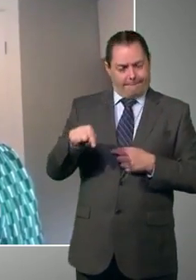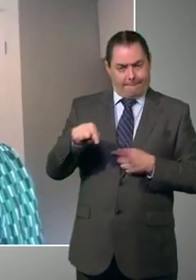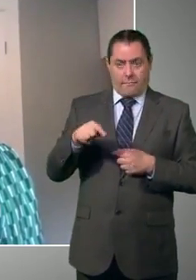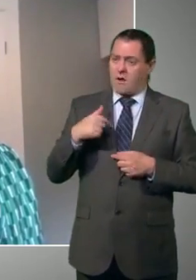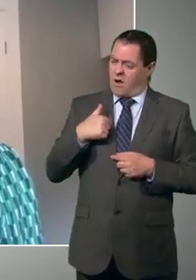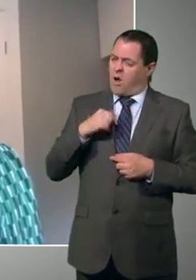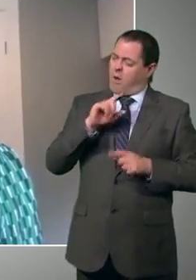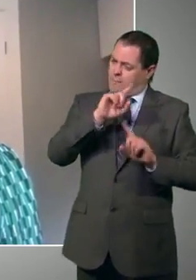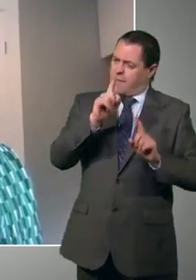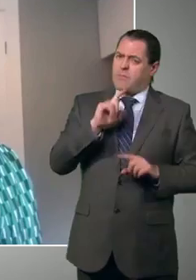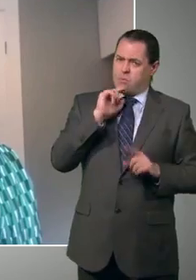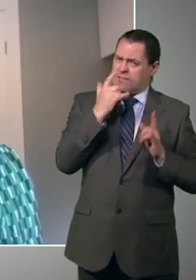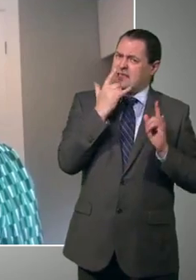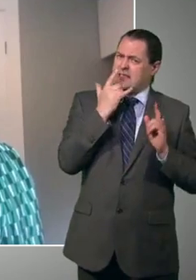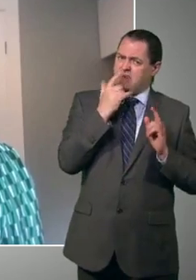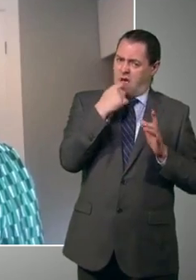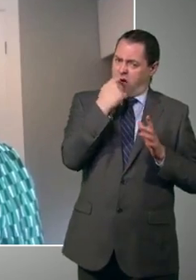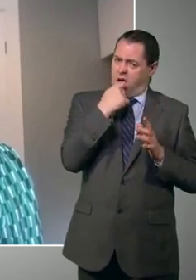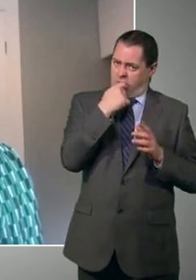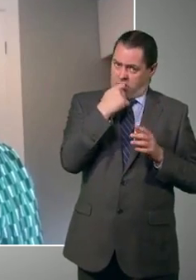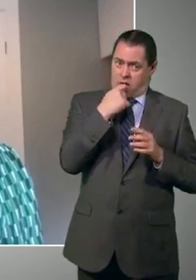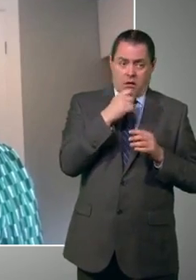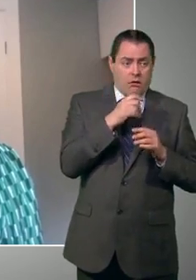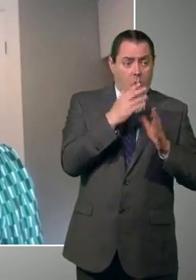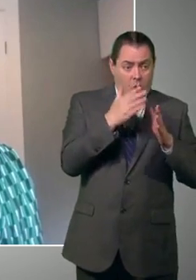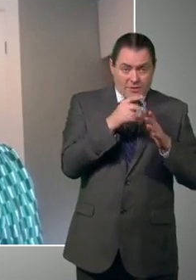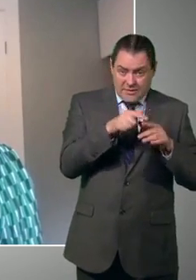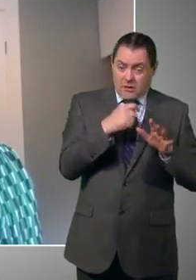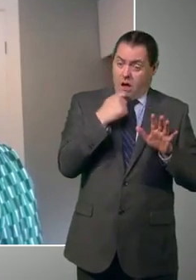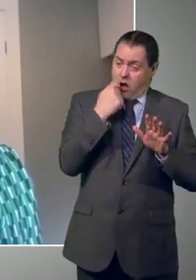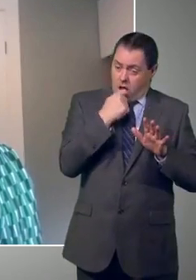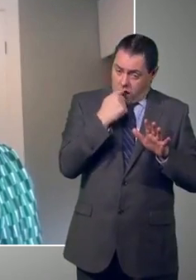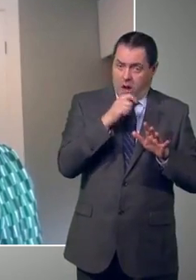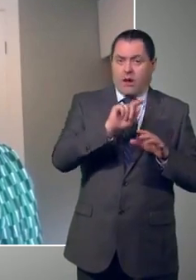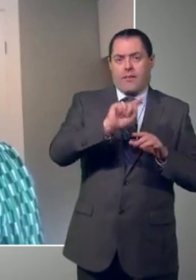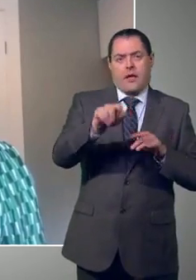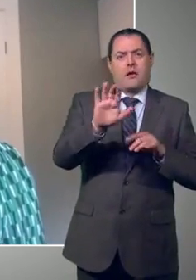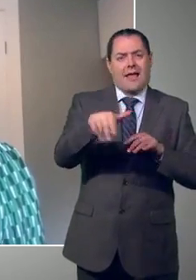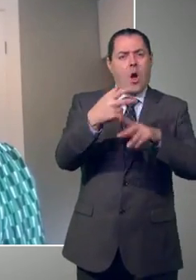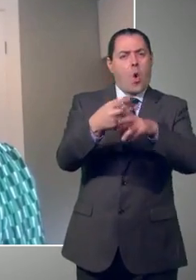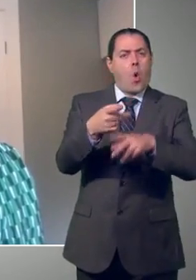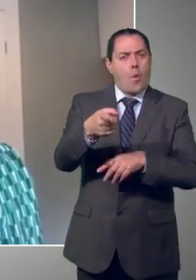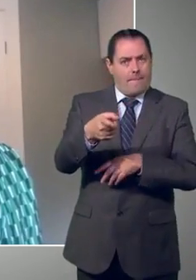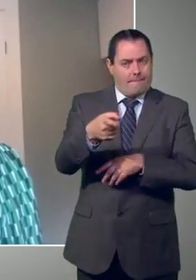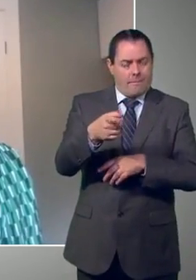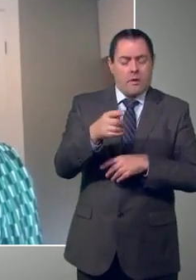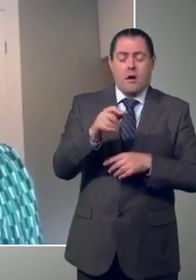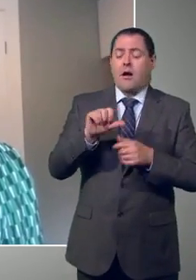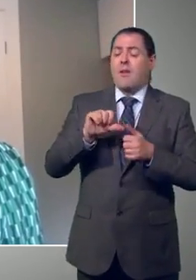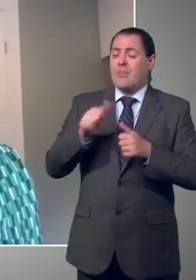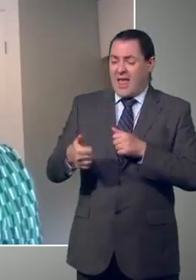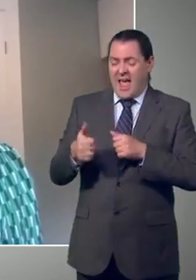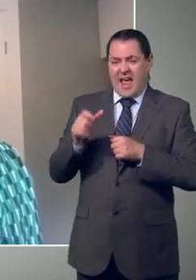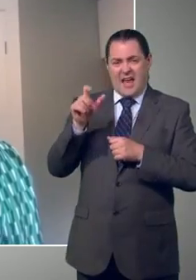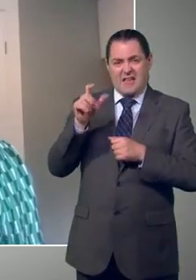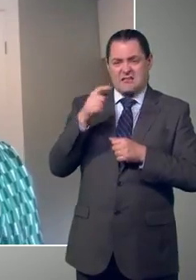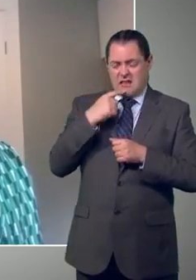before going back into care homes. Mister Collins went on to say that he and the prime